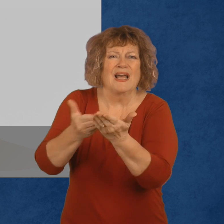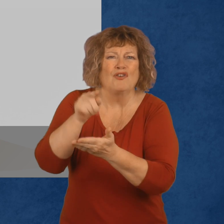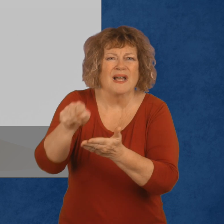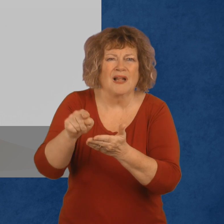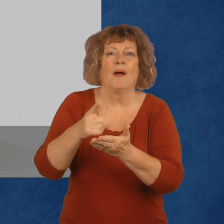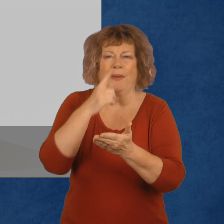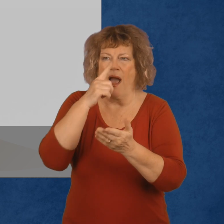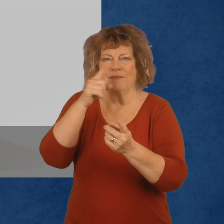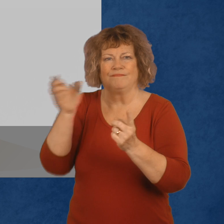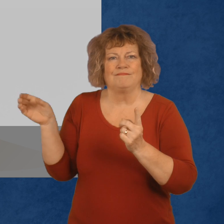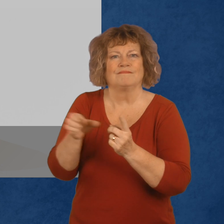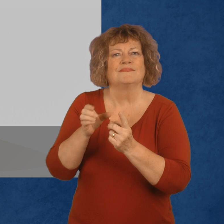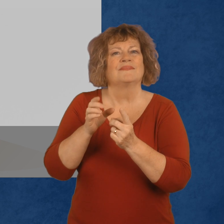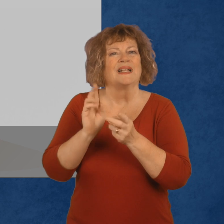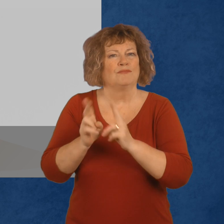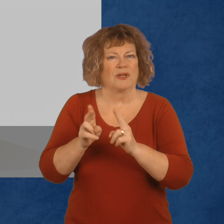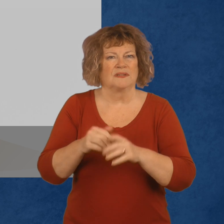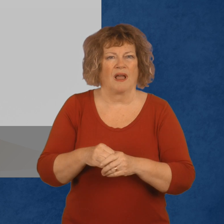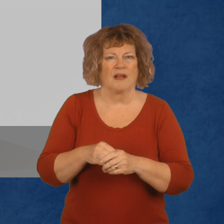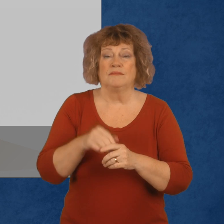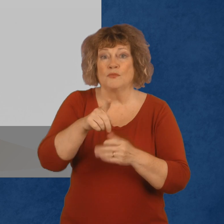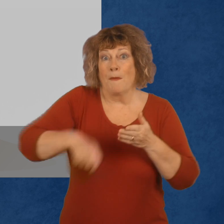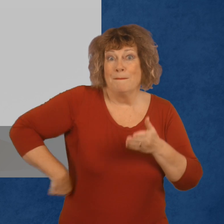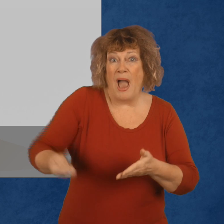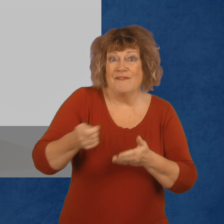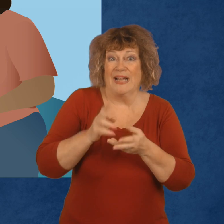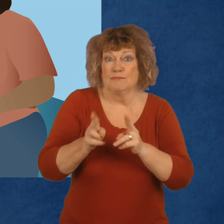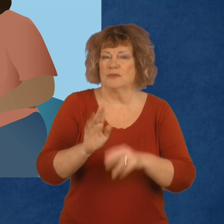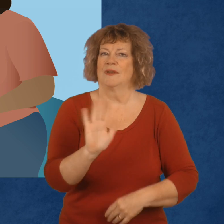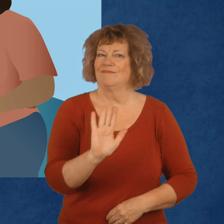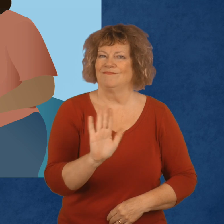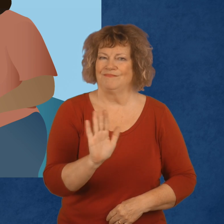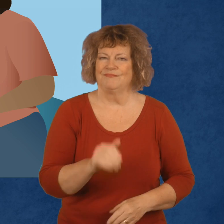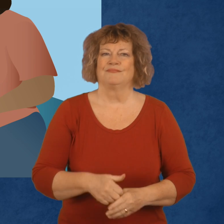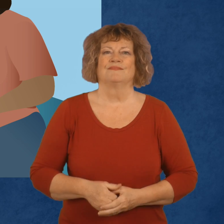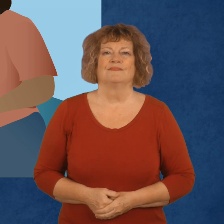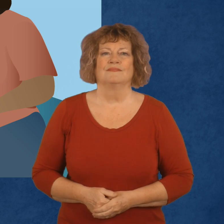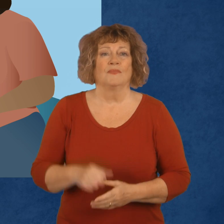You will not need to pay for the interpreter. You can also have a friend to support you